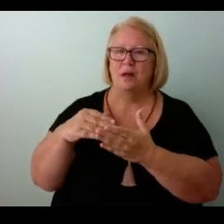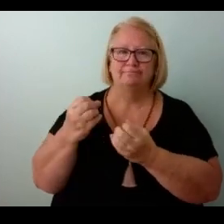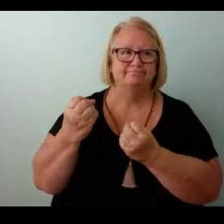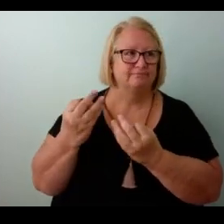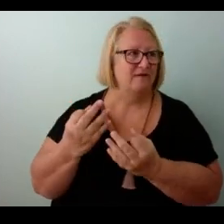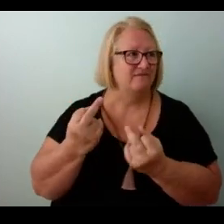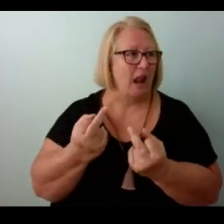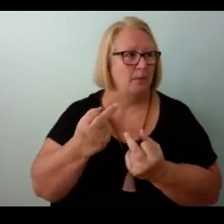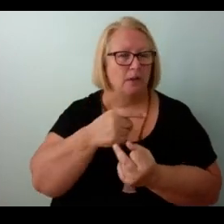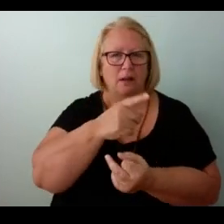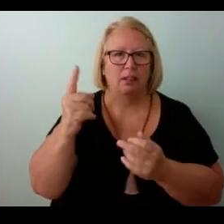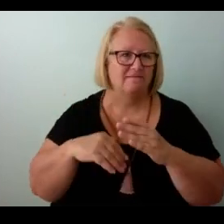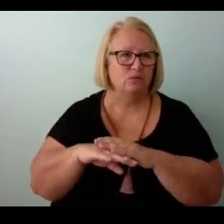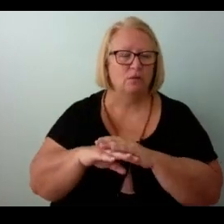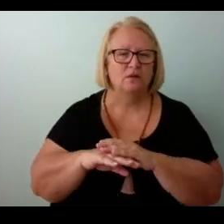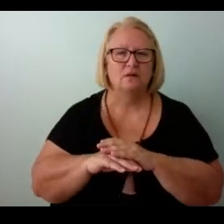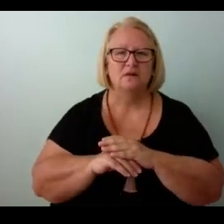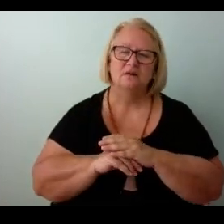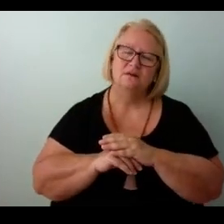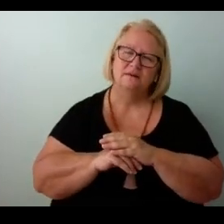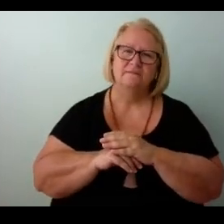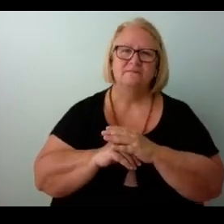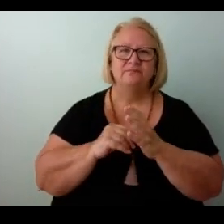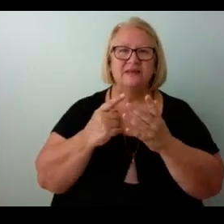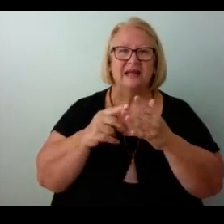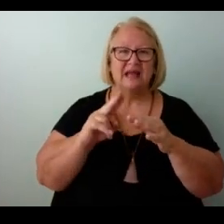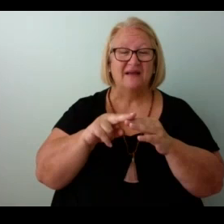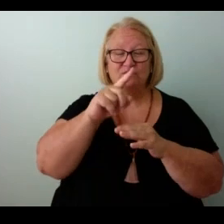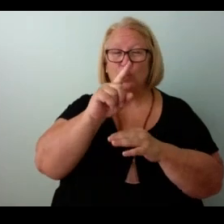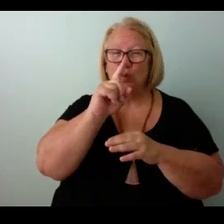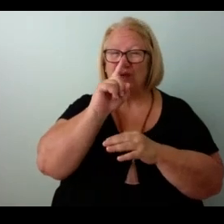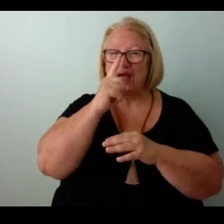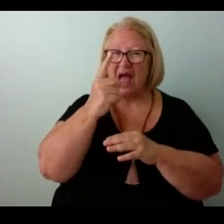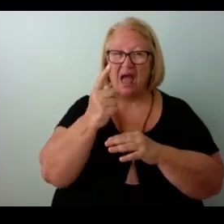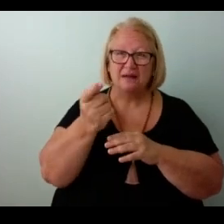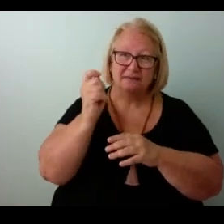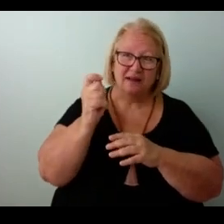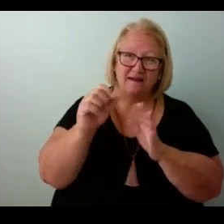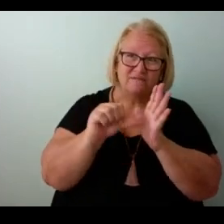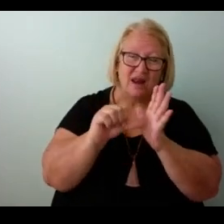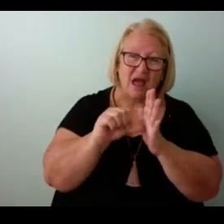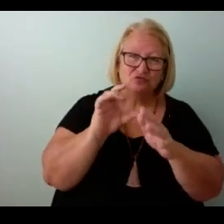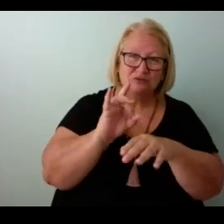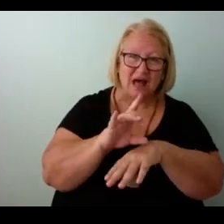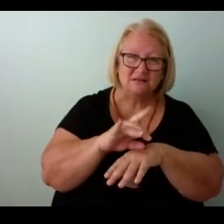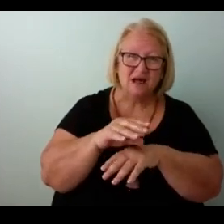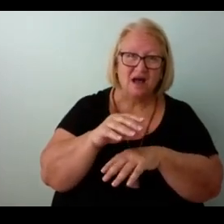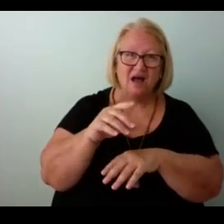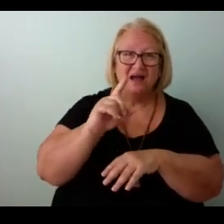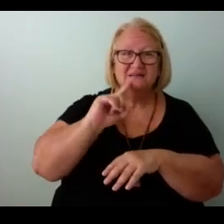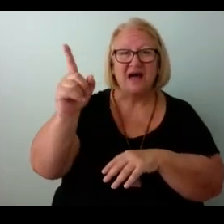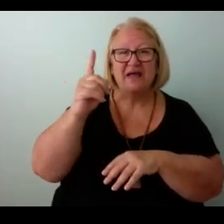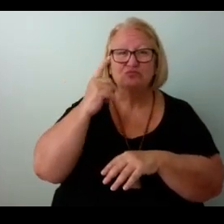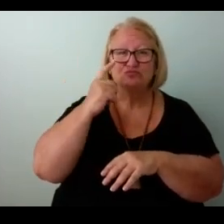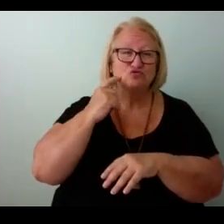If someone is trying to get into a financial counsellor, also have them try us because